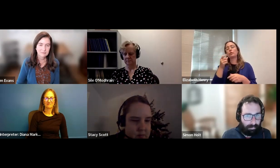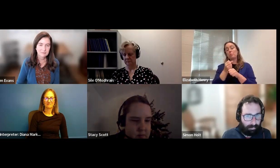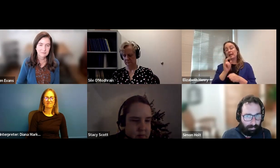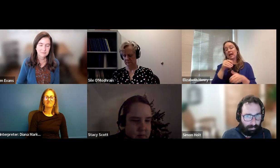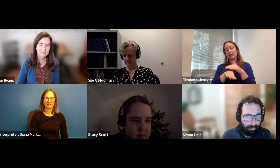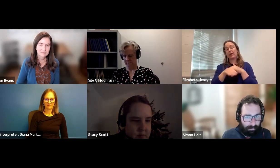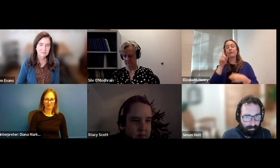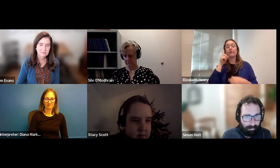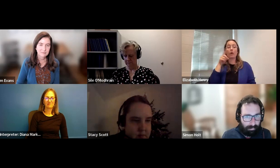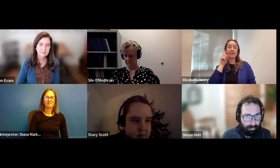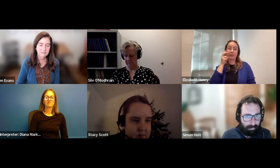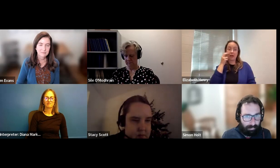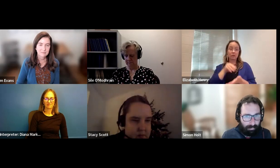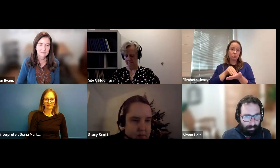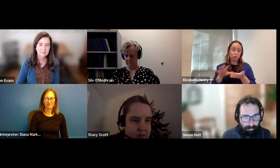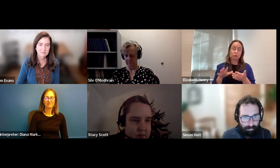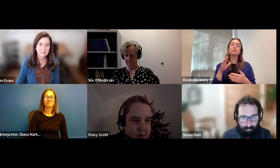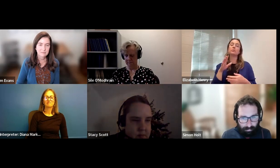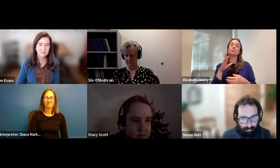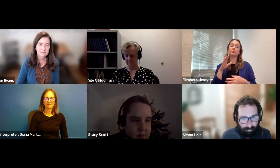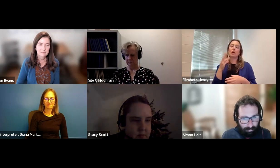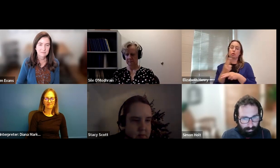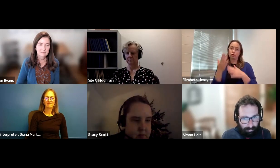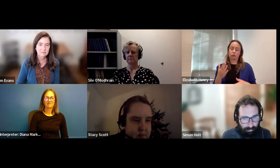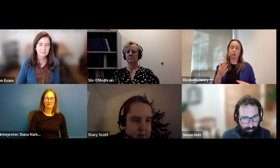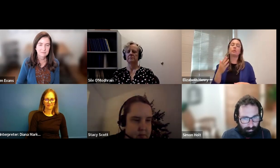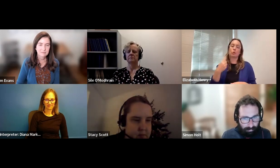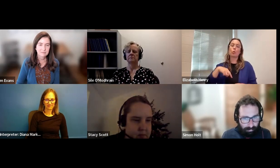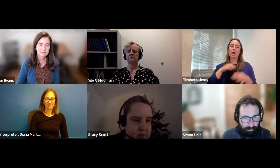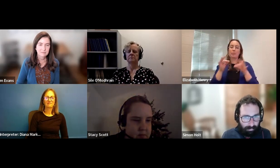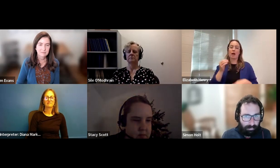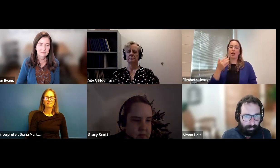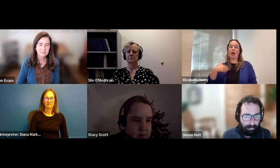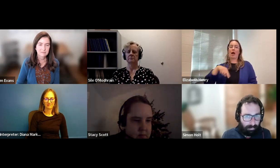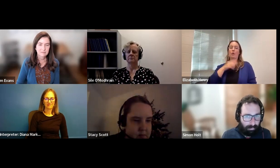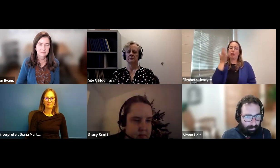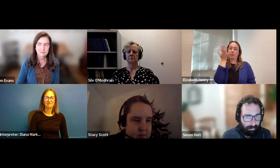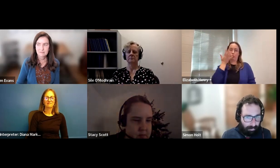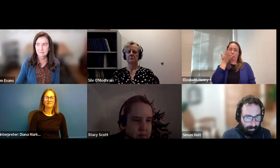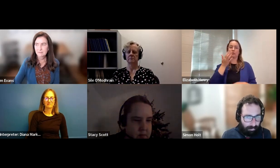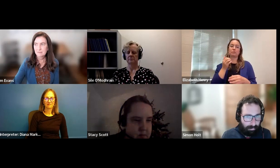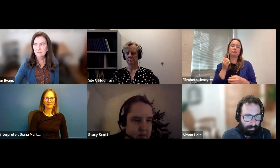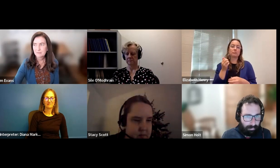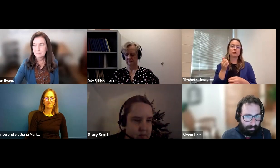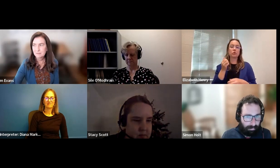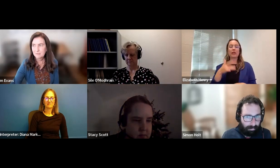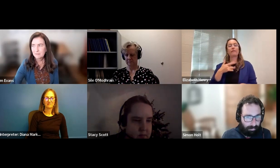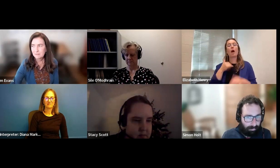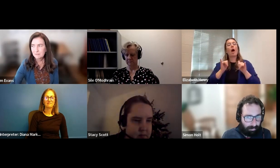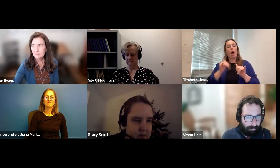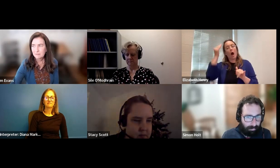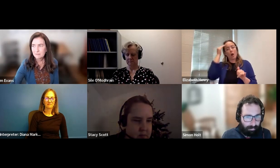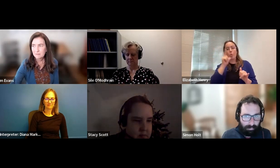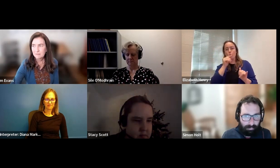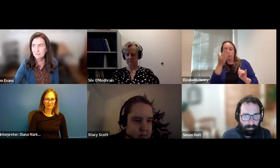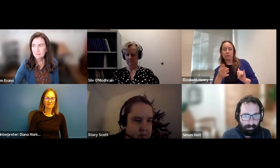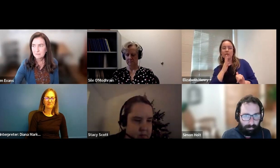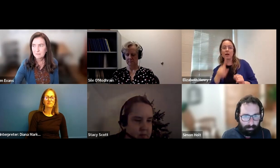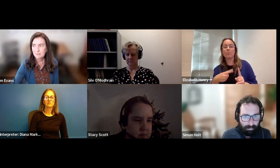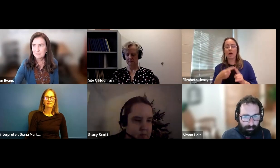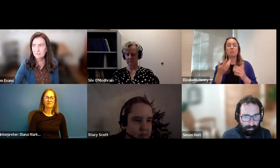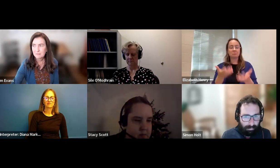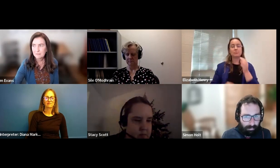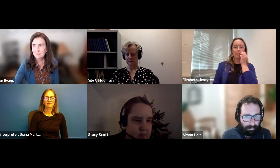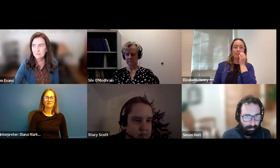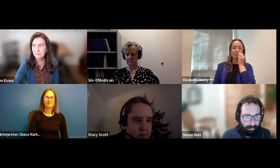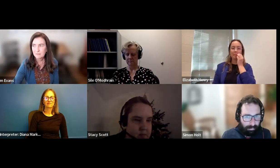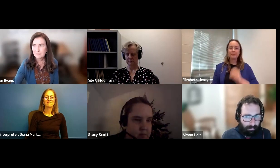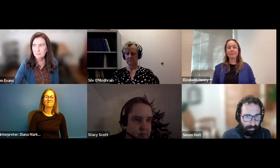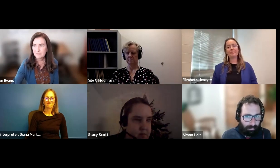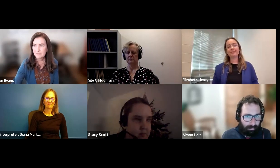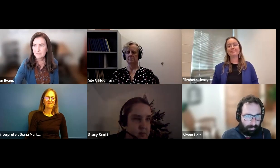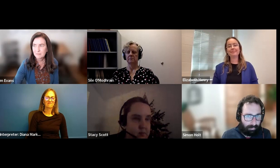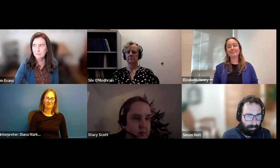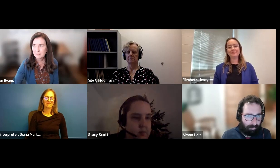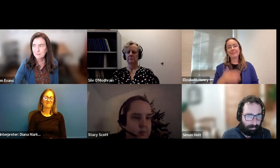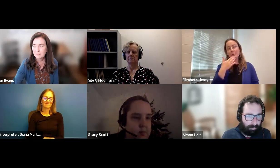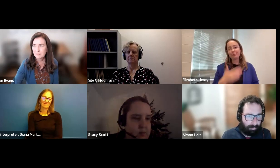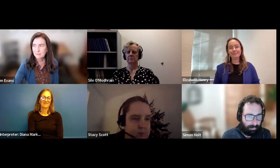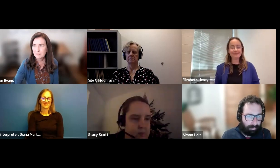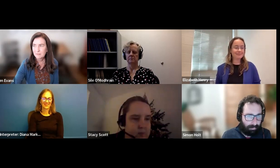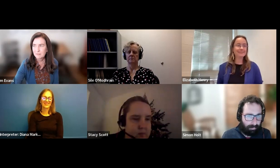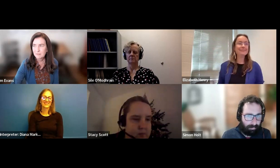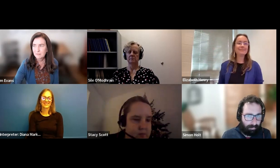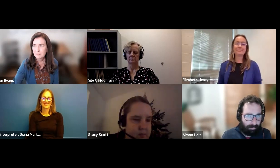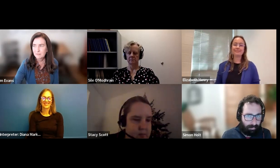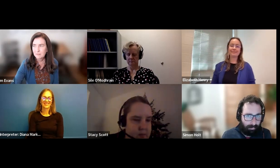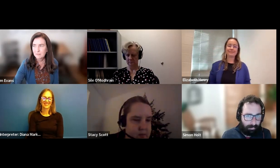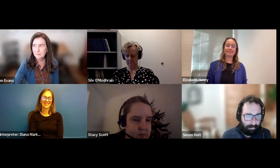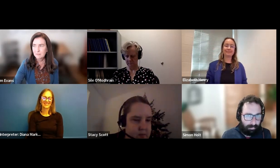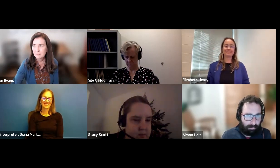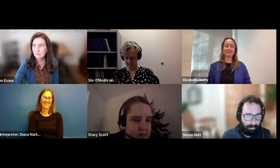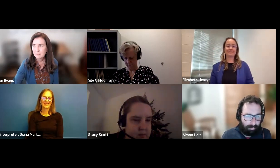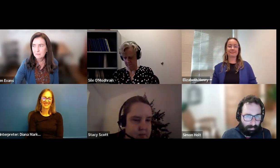Gustavo Navarrete (he/him/él): very much So to become the norm to make things accessible to those who are deaf blind that by students we describe our images or image a description. So they know who we are talking to, and what they look like, and what they're wearing, et cetera. It's just for access.